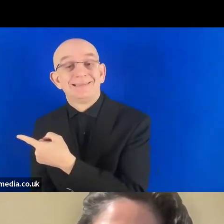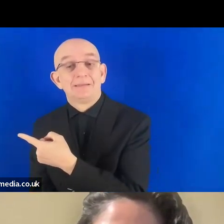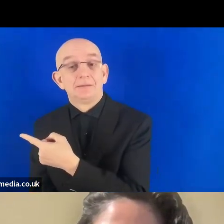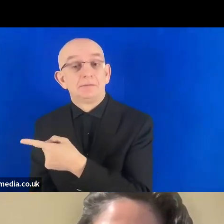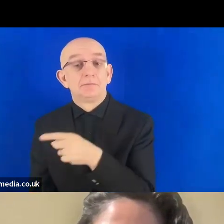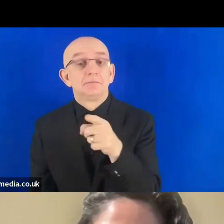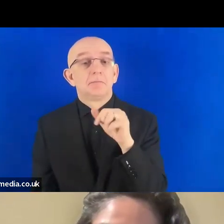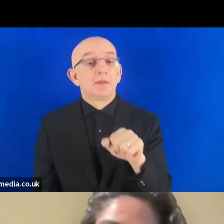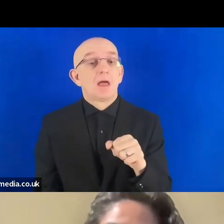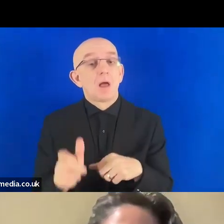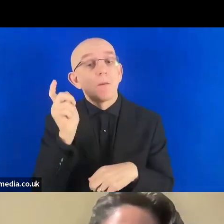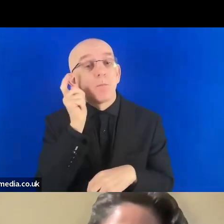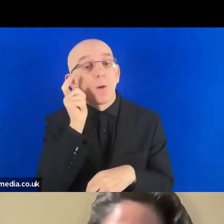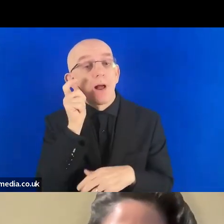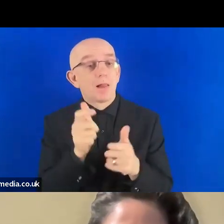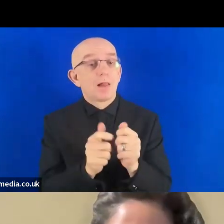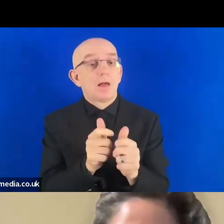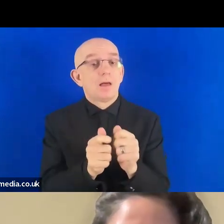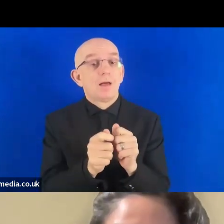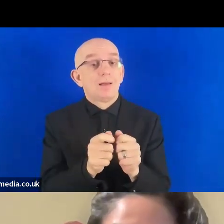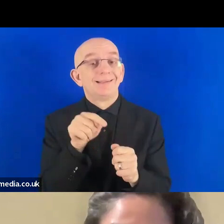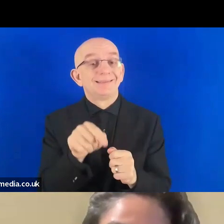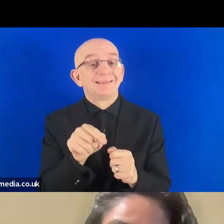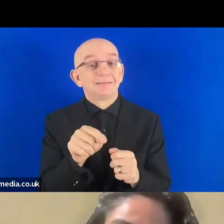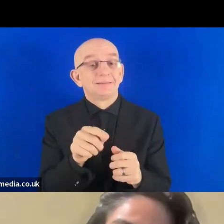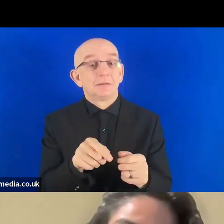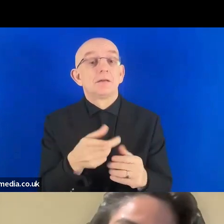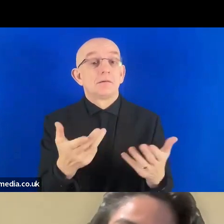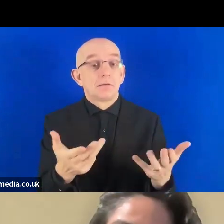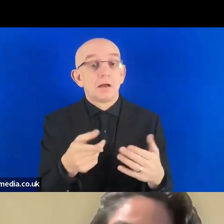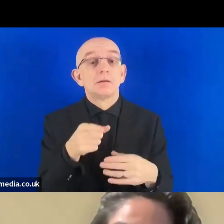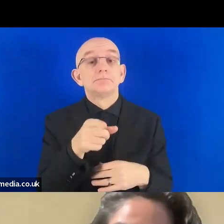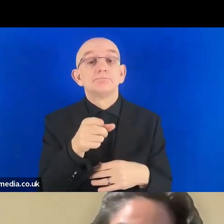the welcome message, check the email that you received earlier on about,